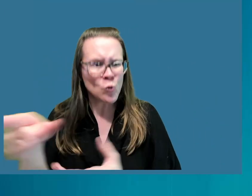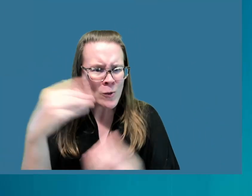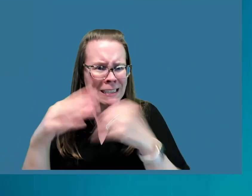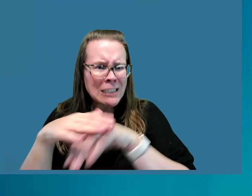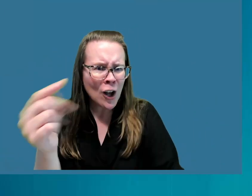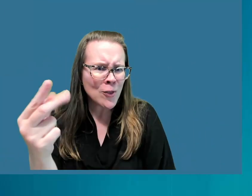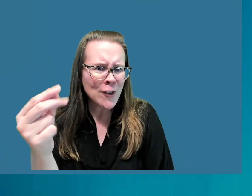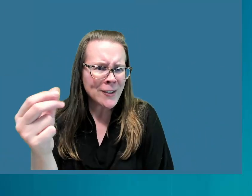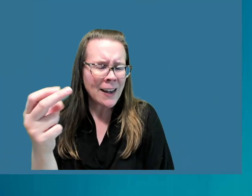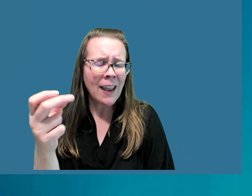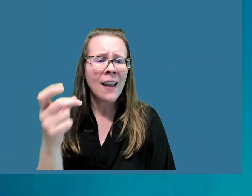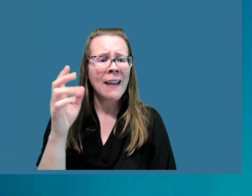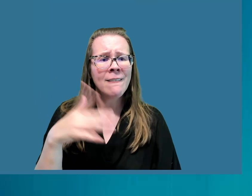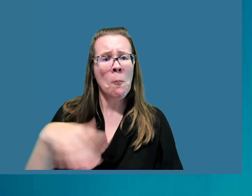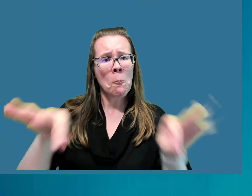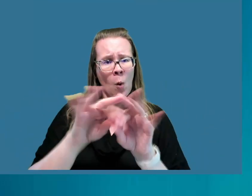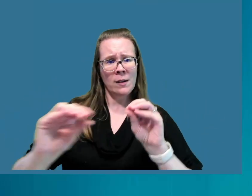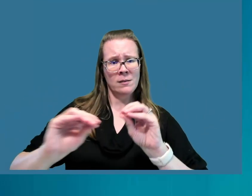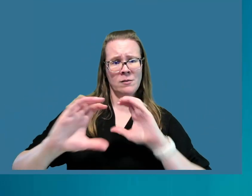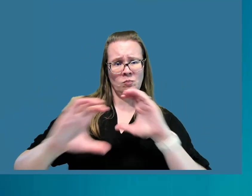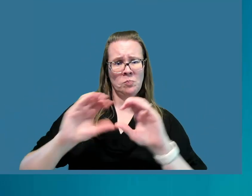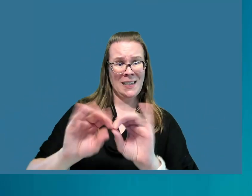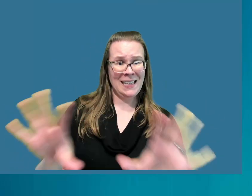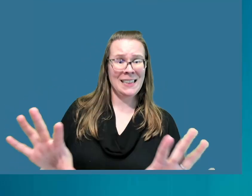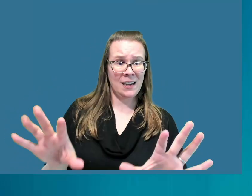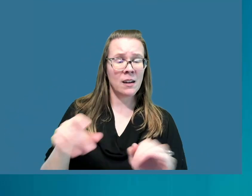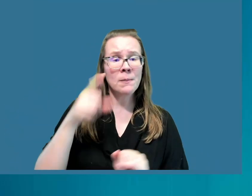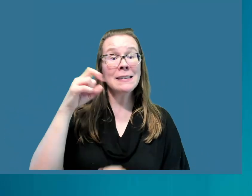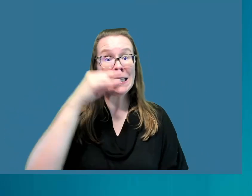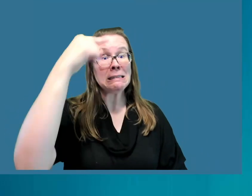in advance, because you feel like you're done once you've decorated the cookies.